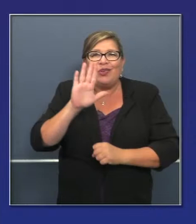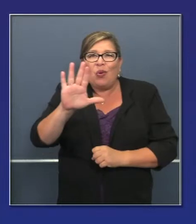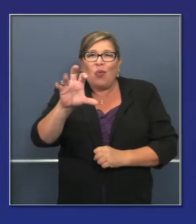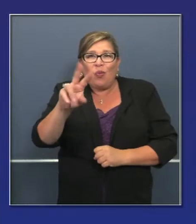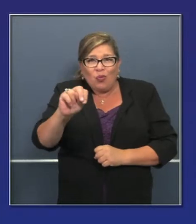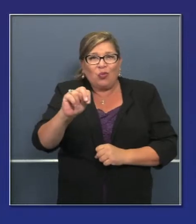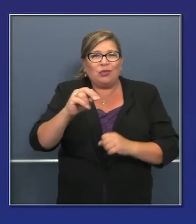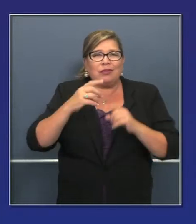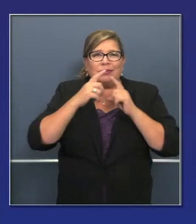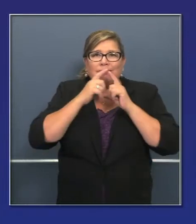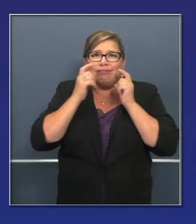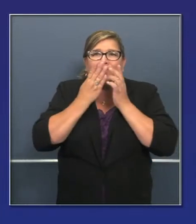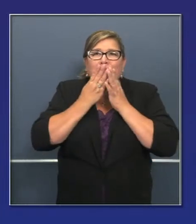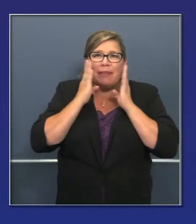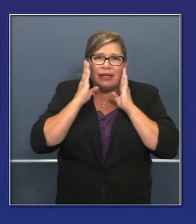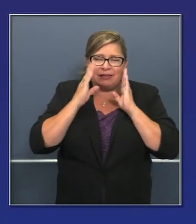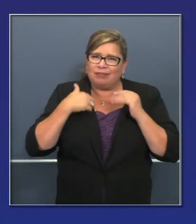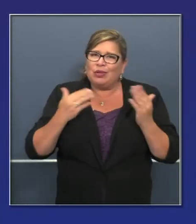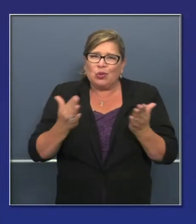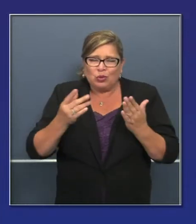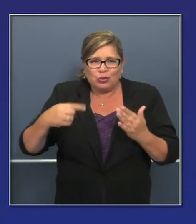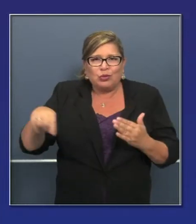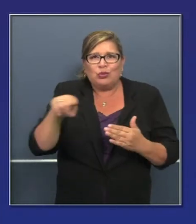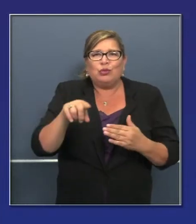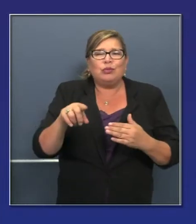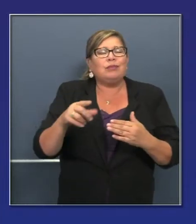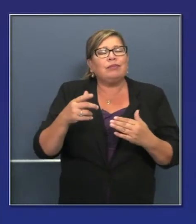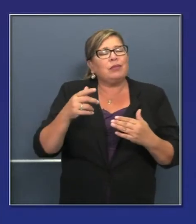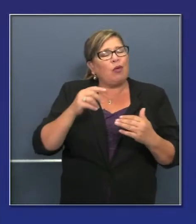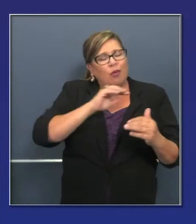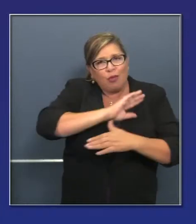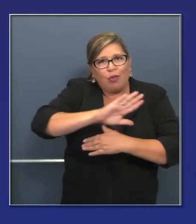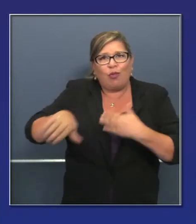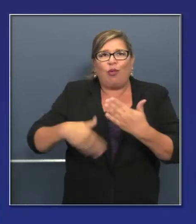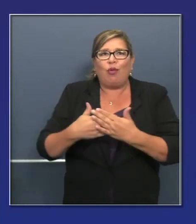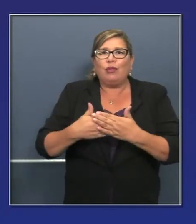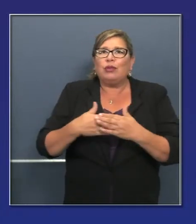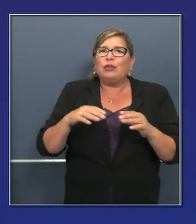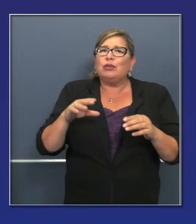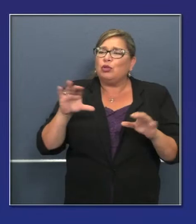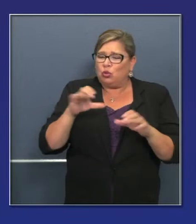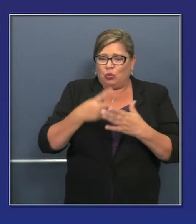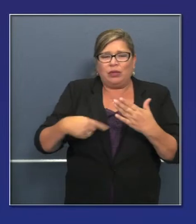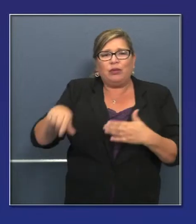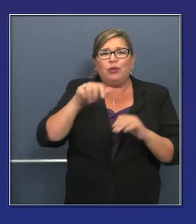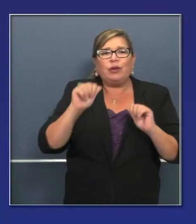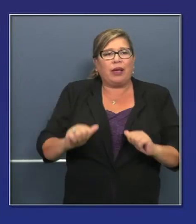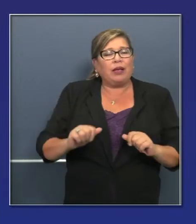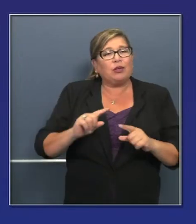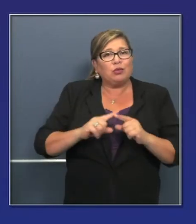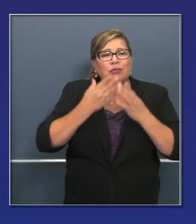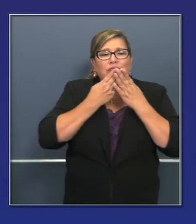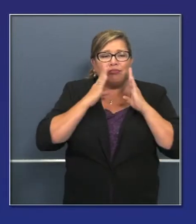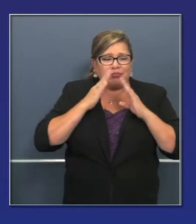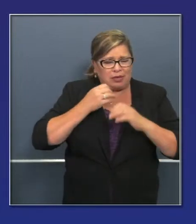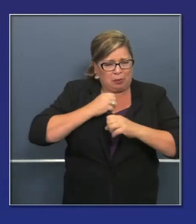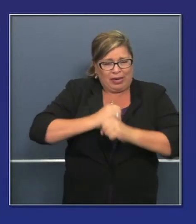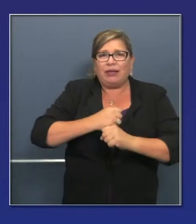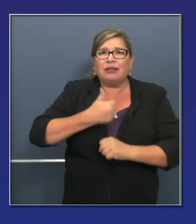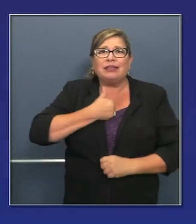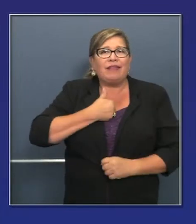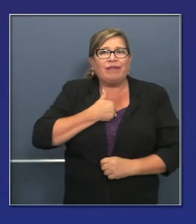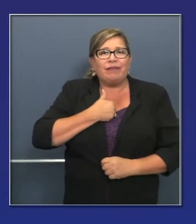I would encourage you to do that but regardless do what you can to protect yourself fundamentally